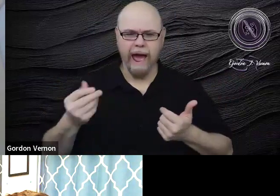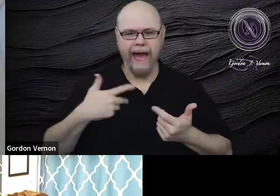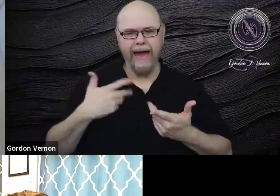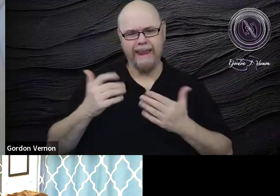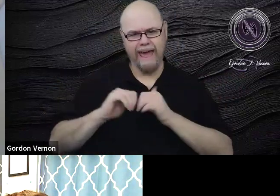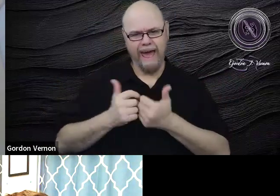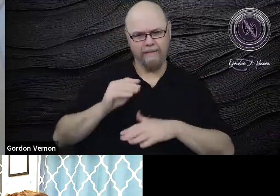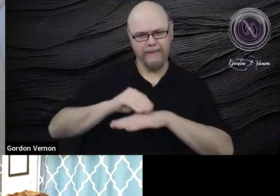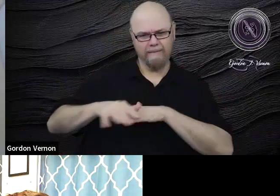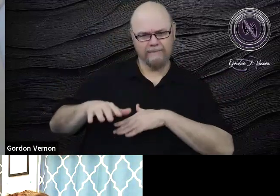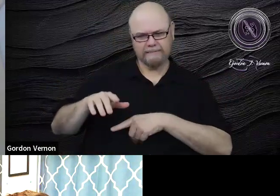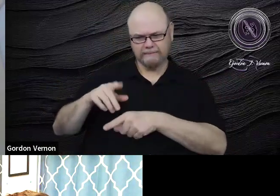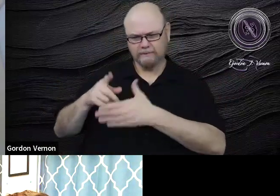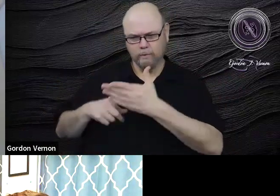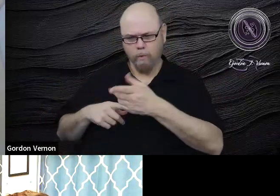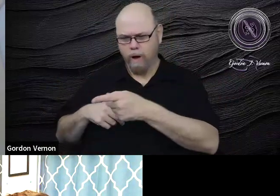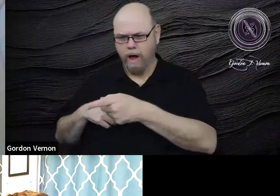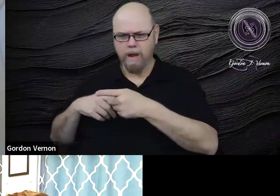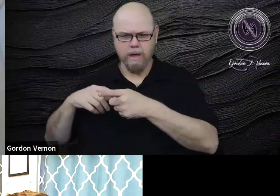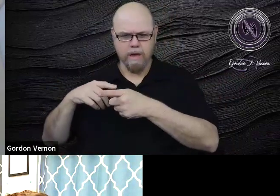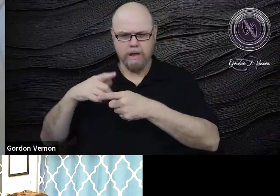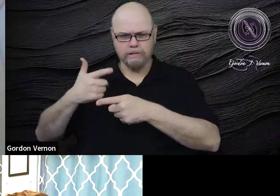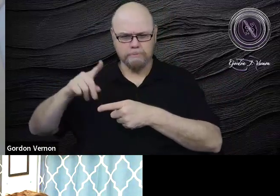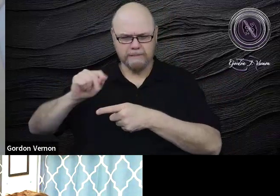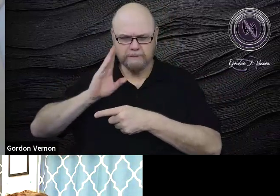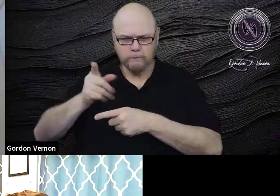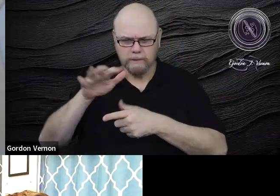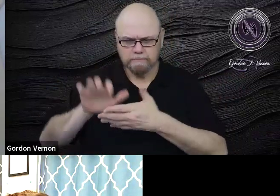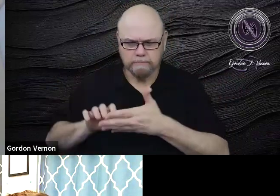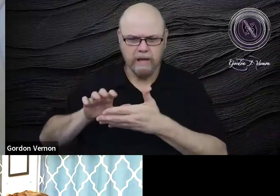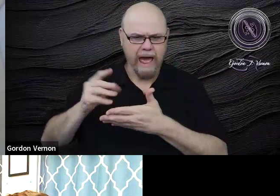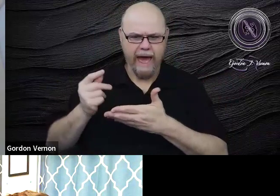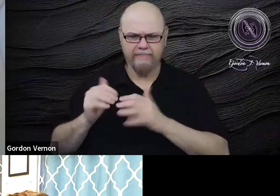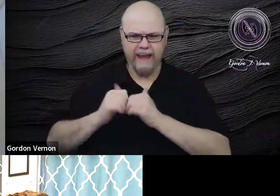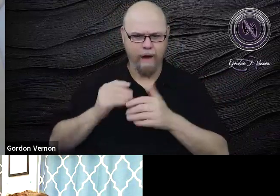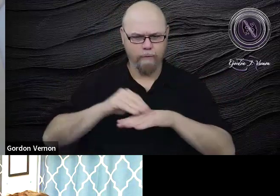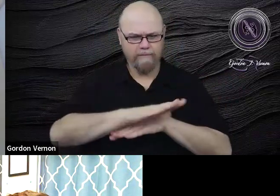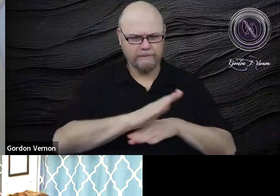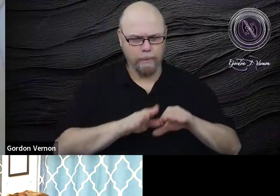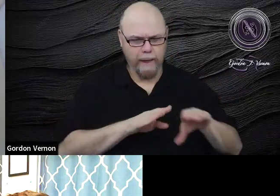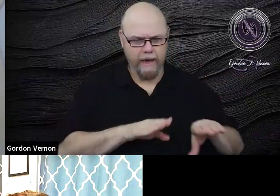So if we have a target on the left or right side, the performance is better compared